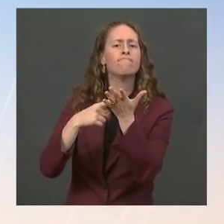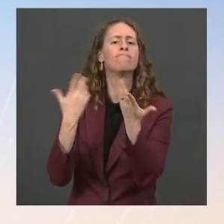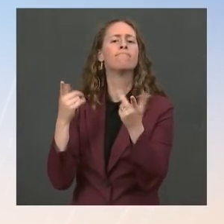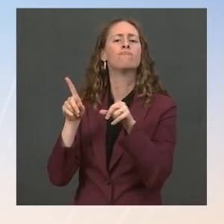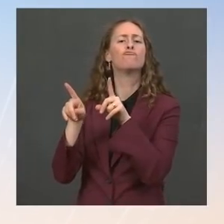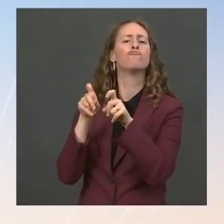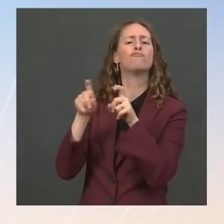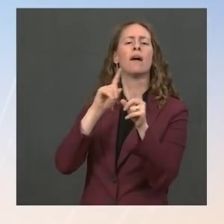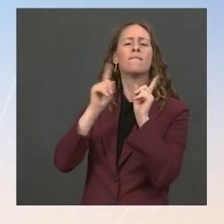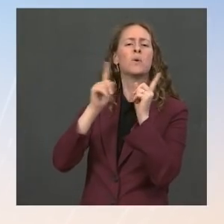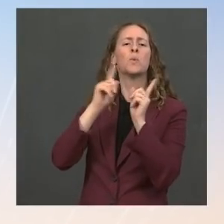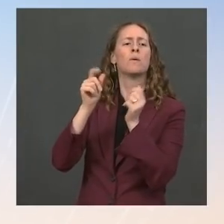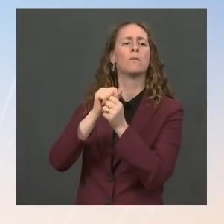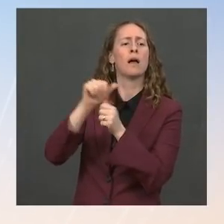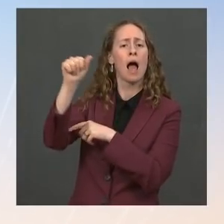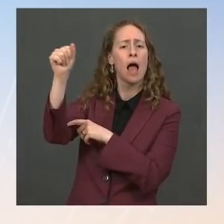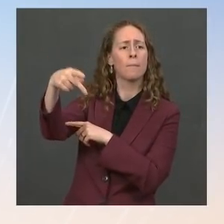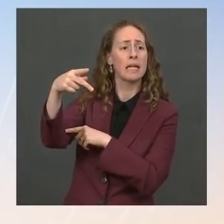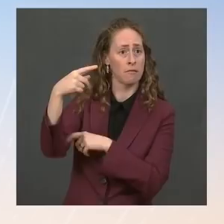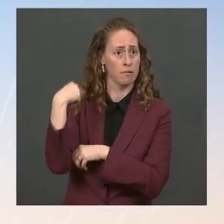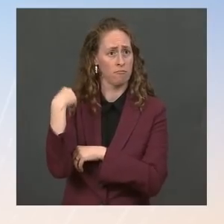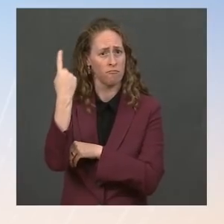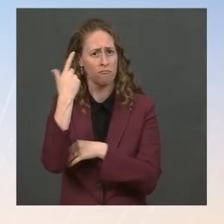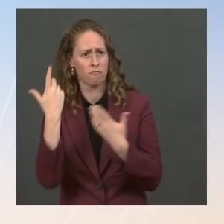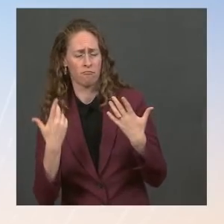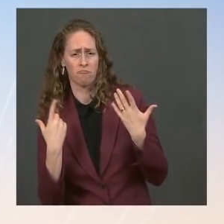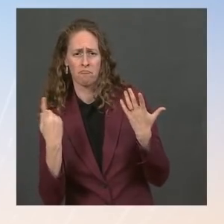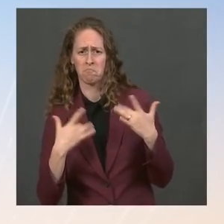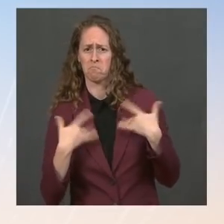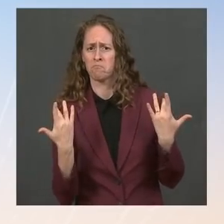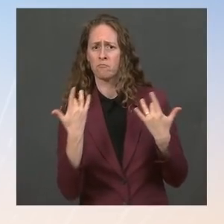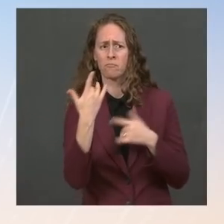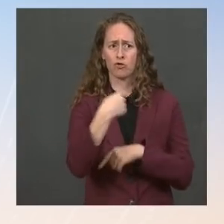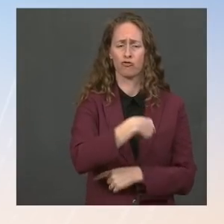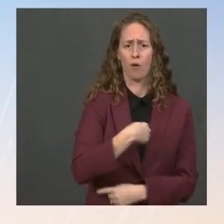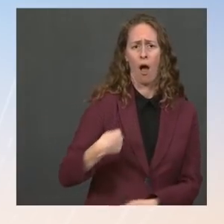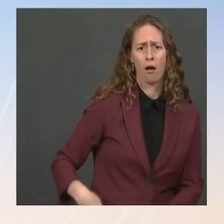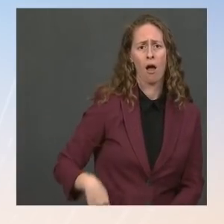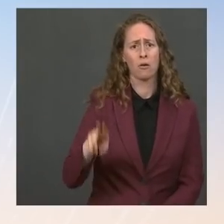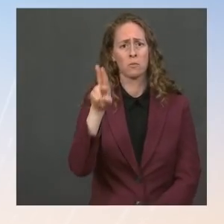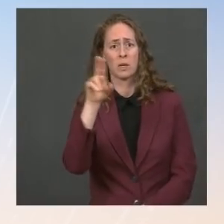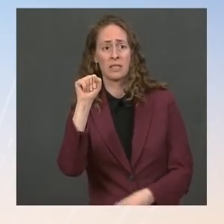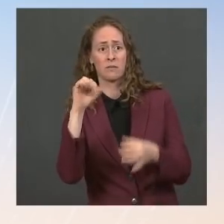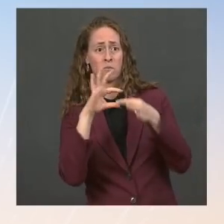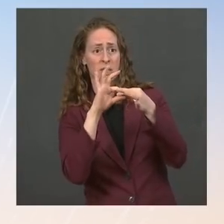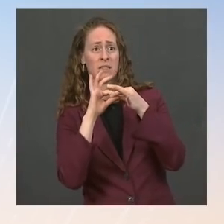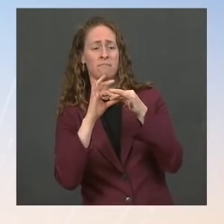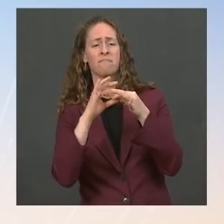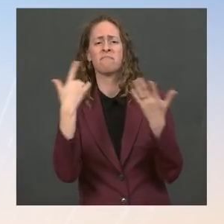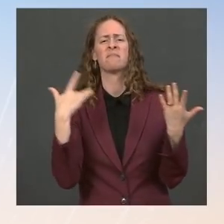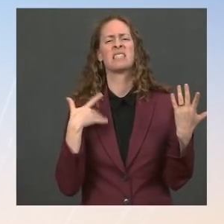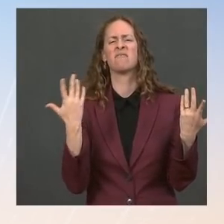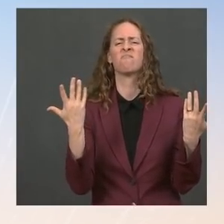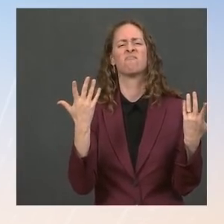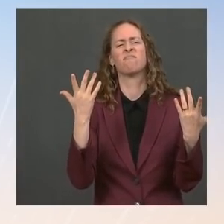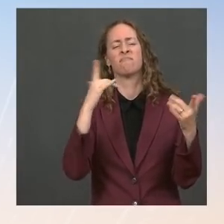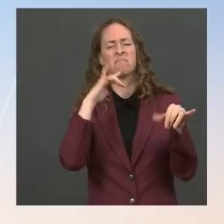to repair a relationship that he says is, quote, "completely dysfunctional." He warned of a potential new Cold War